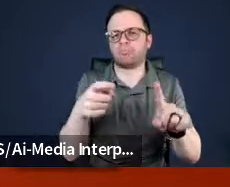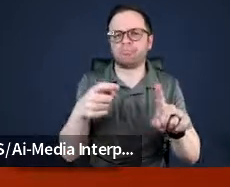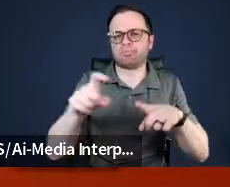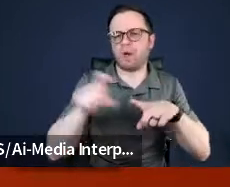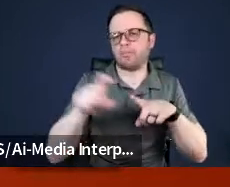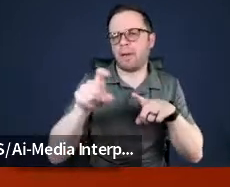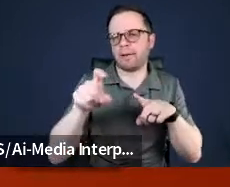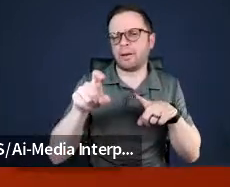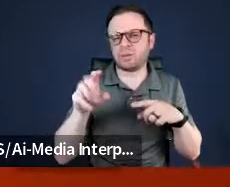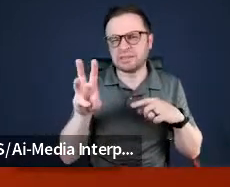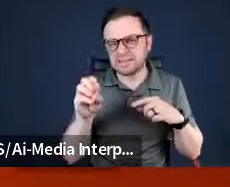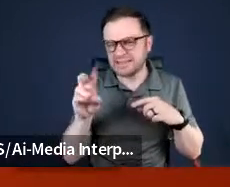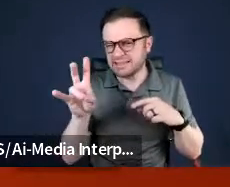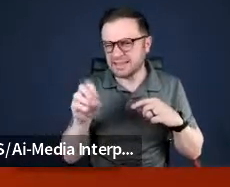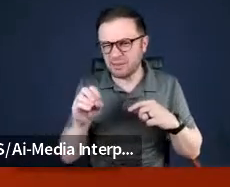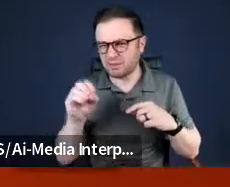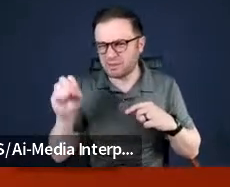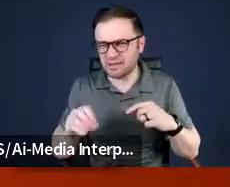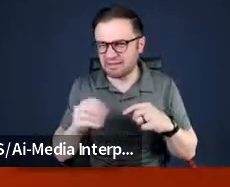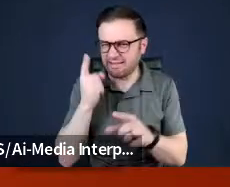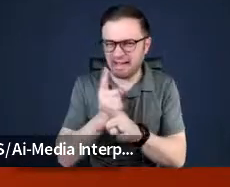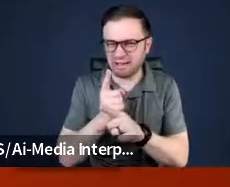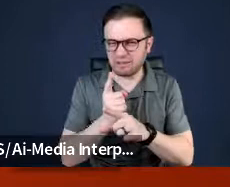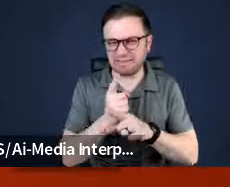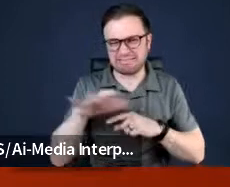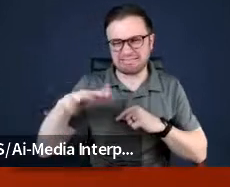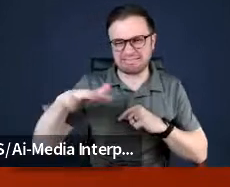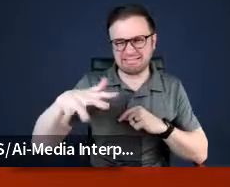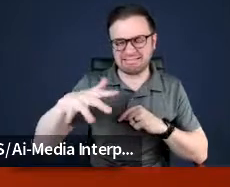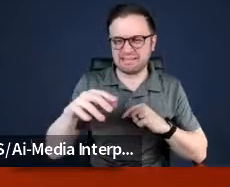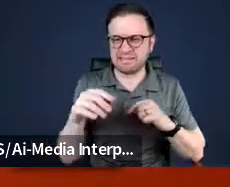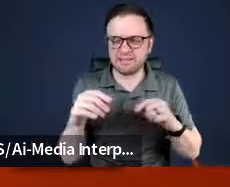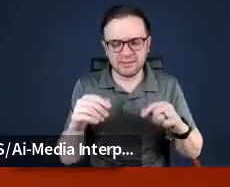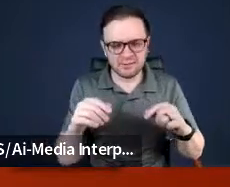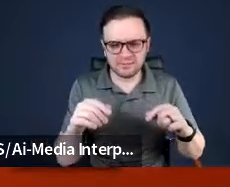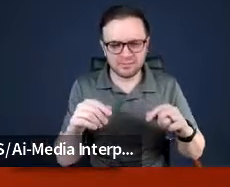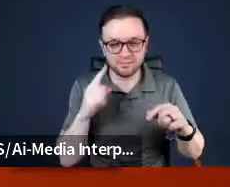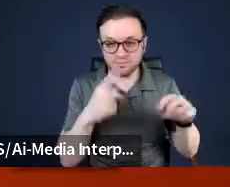that you uploaded to your website actually accessible? Are you just relying on automated captions which are